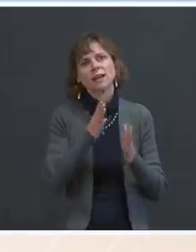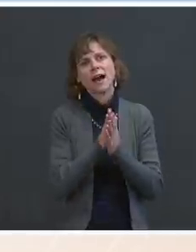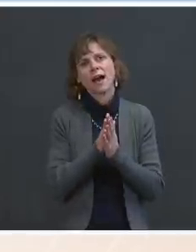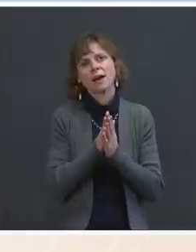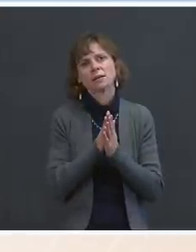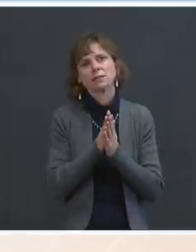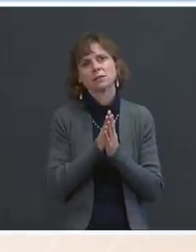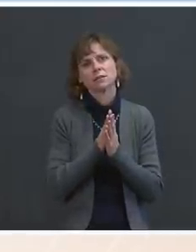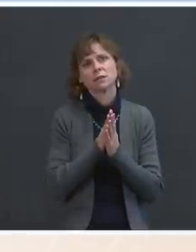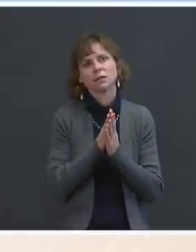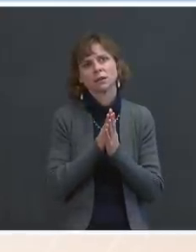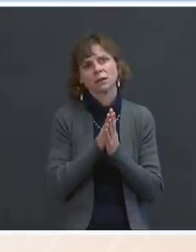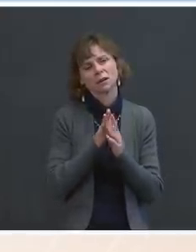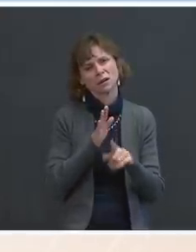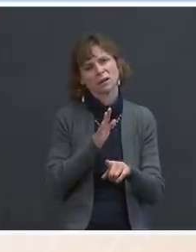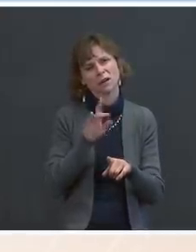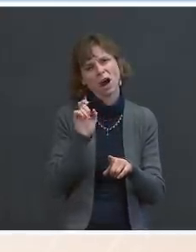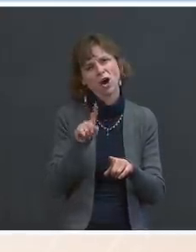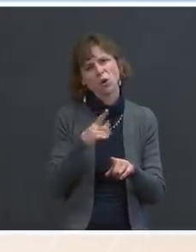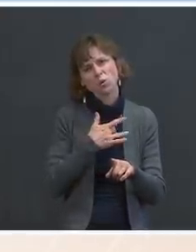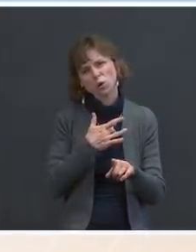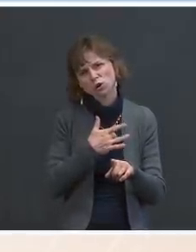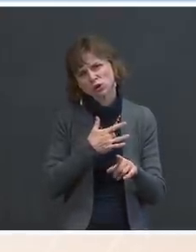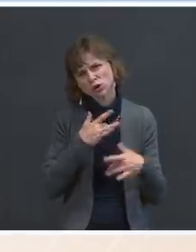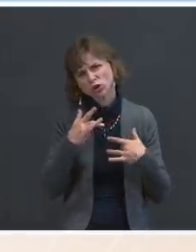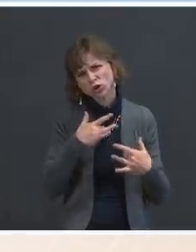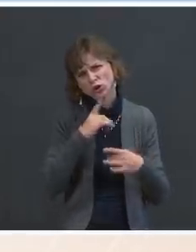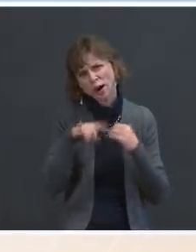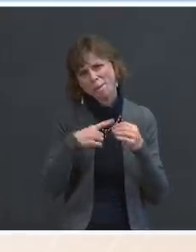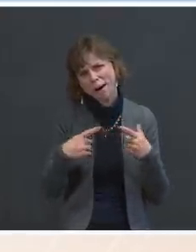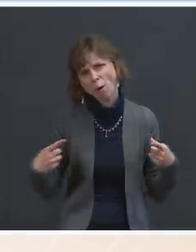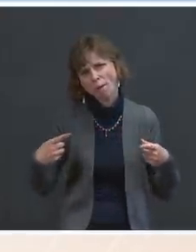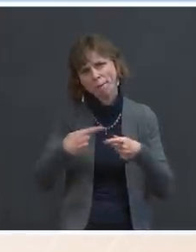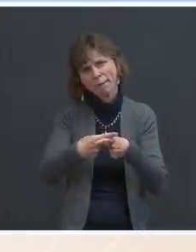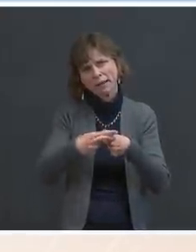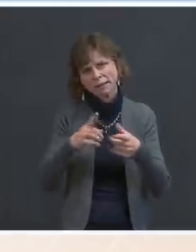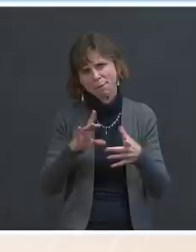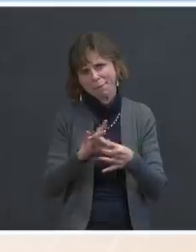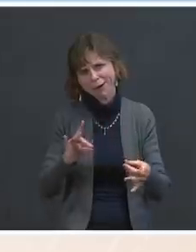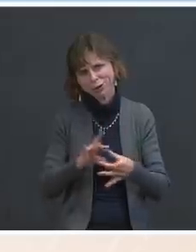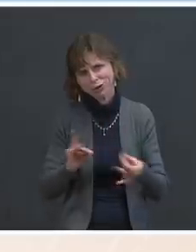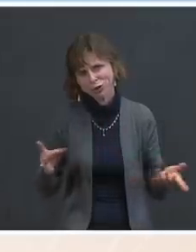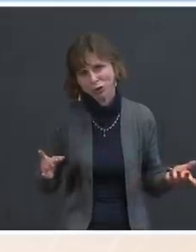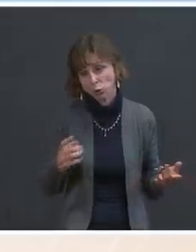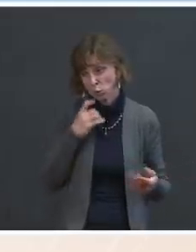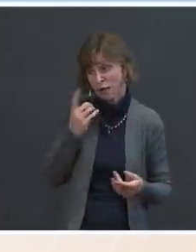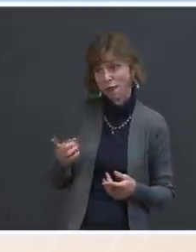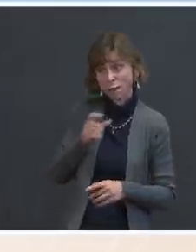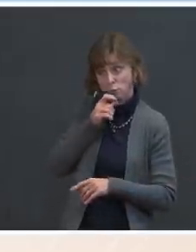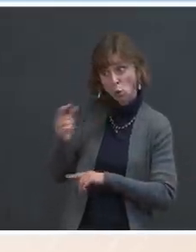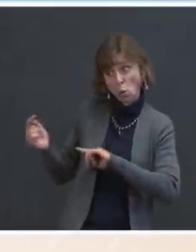Are you concerned at all about, kind of, mixed messaging? That at the same time that you are telling people not to come, that the journey is dangerous,